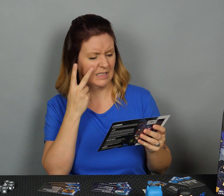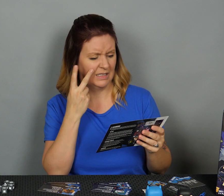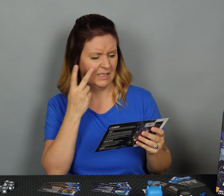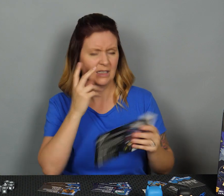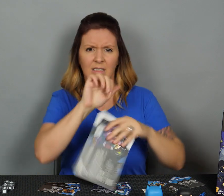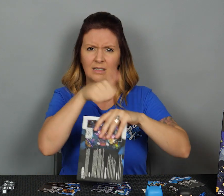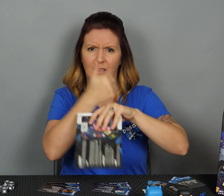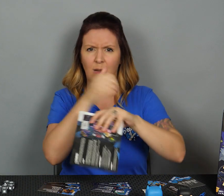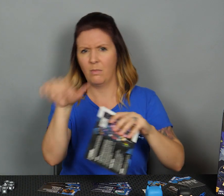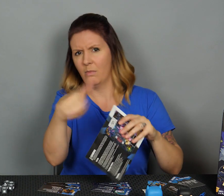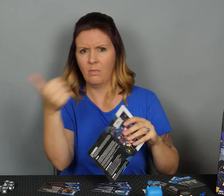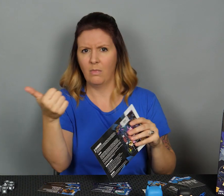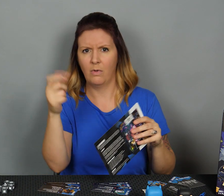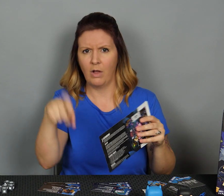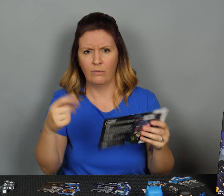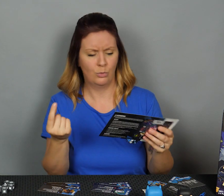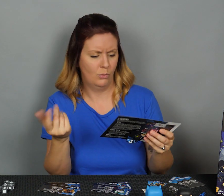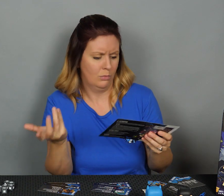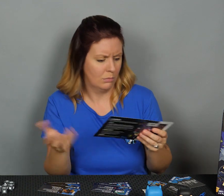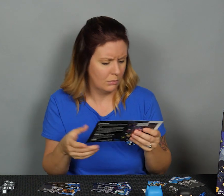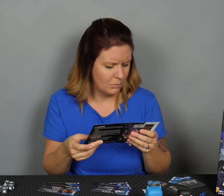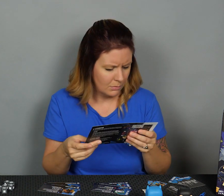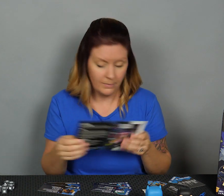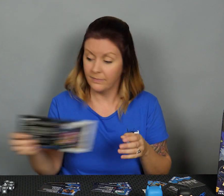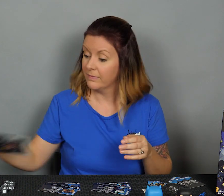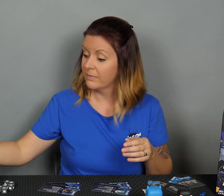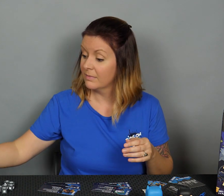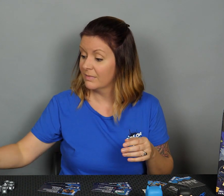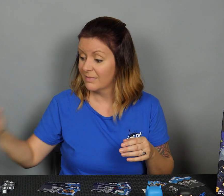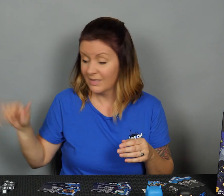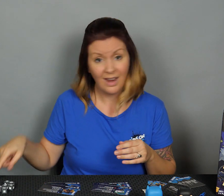Look at the scenario to see if there are other set up requirements.